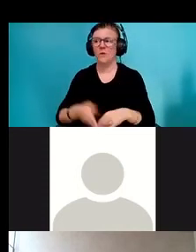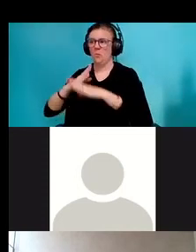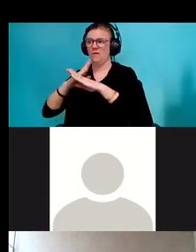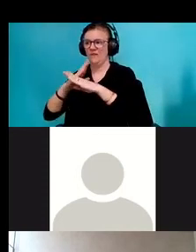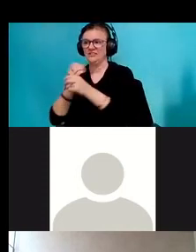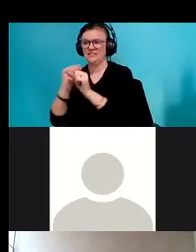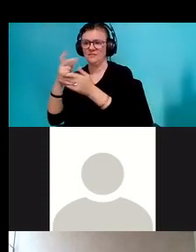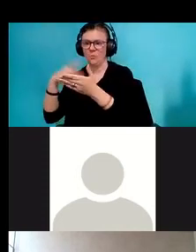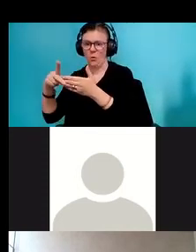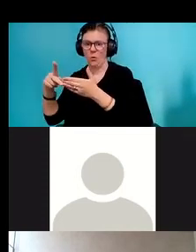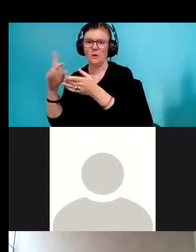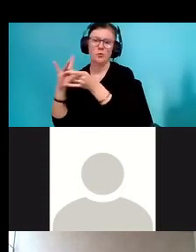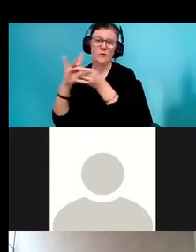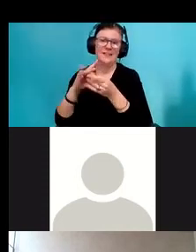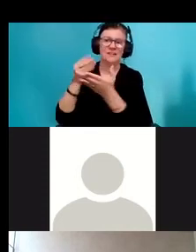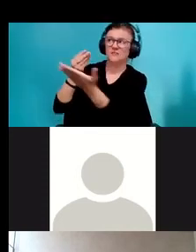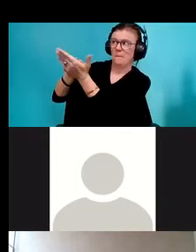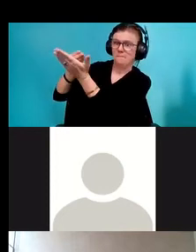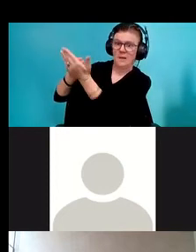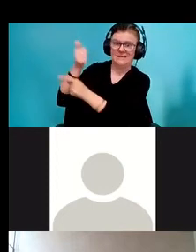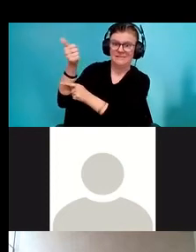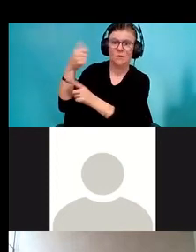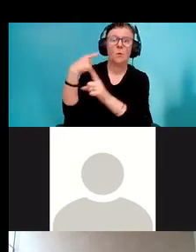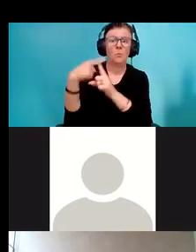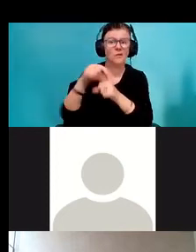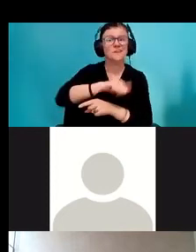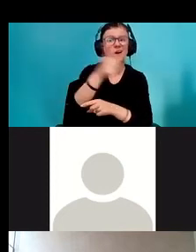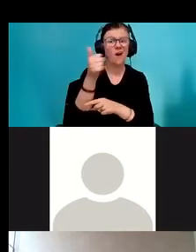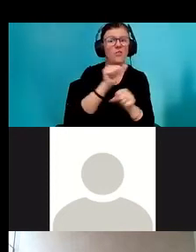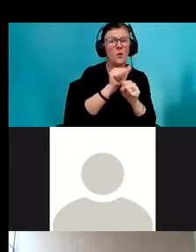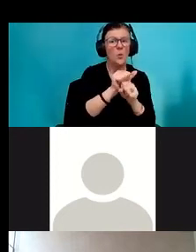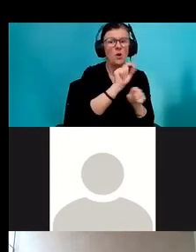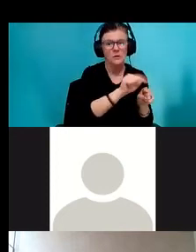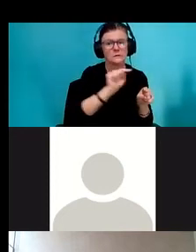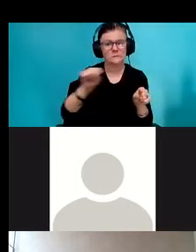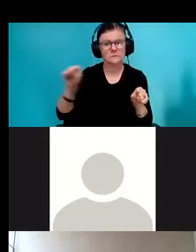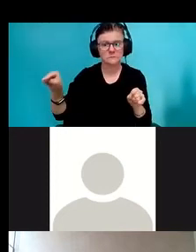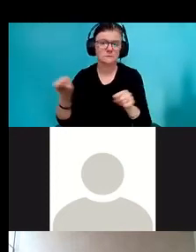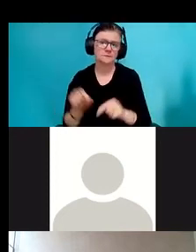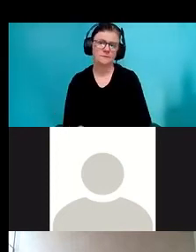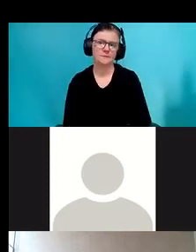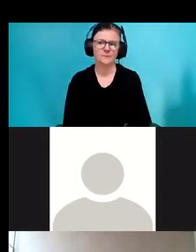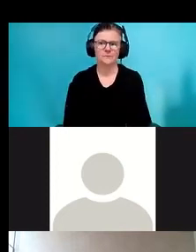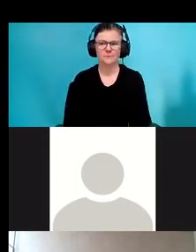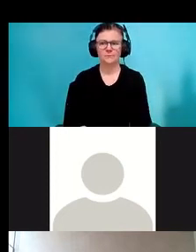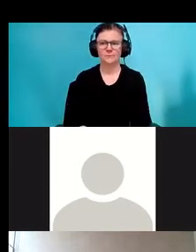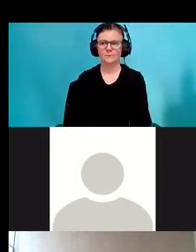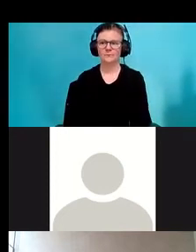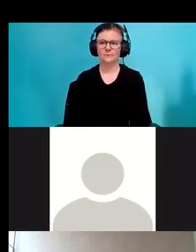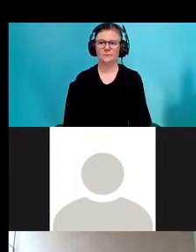but also back to the other pieces of work that they were able to do with the funding."